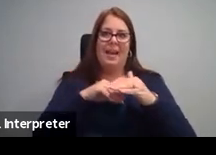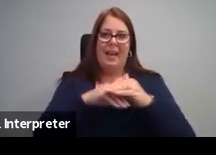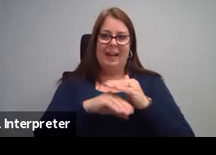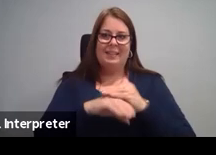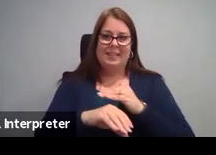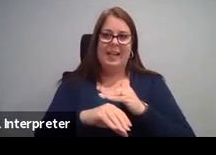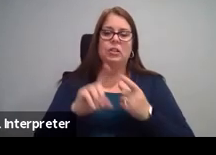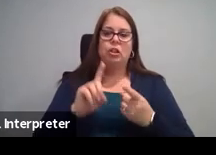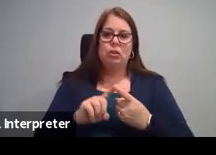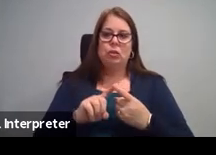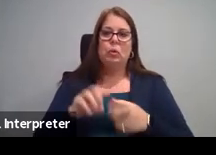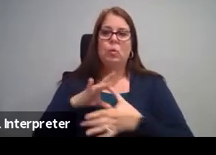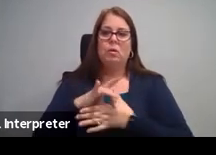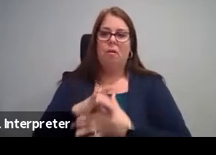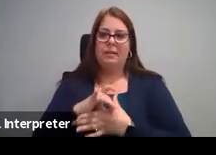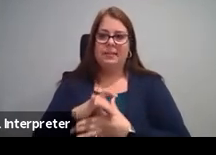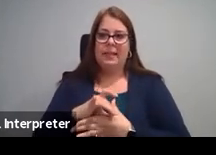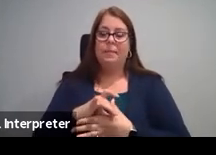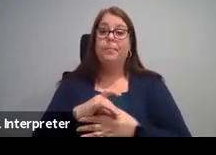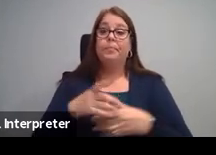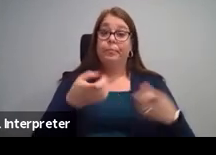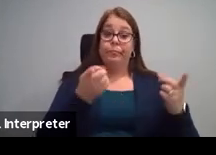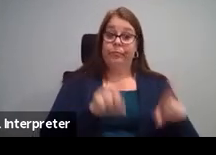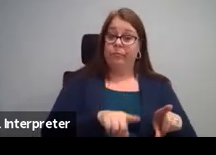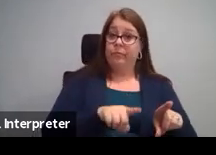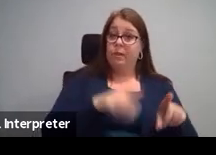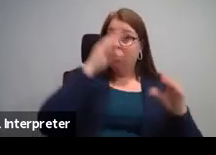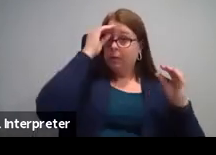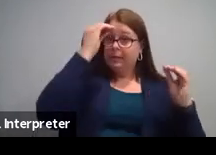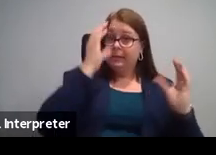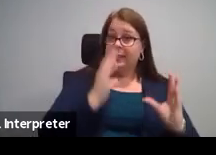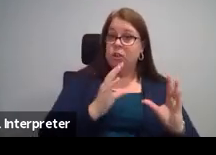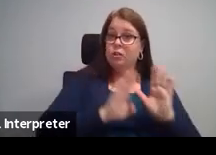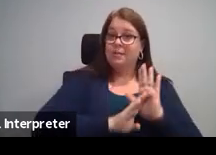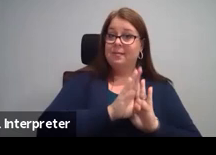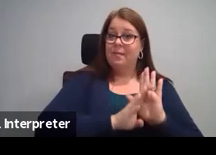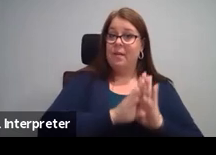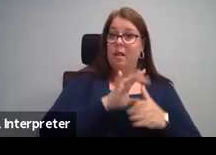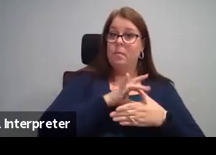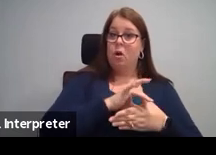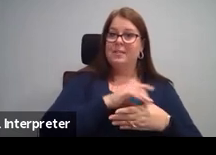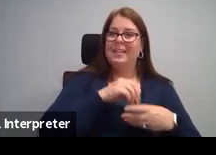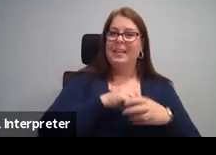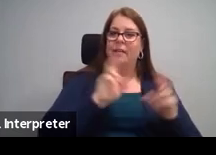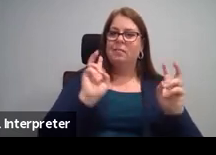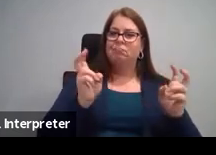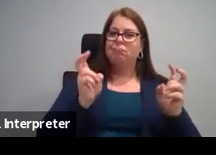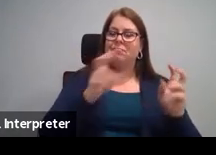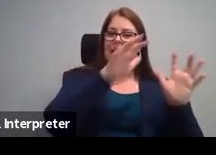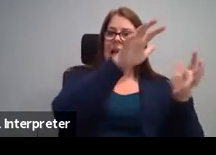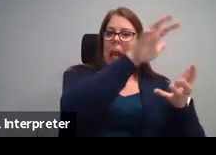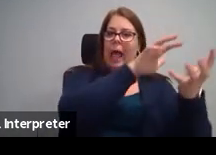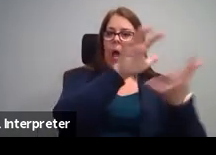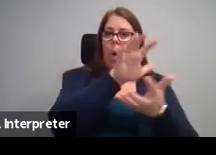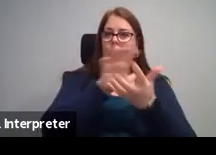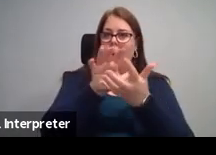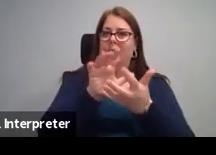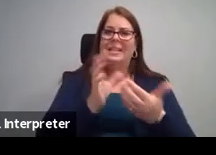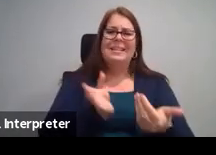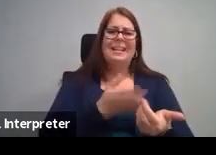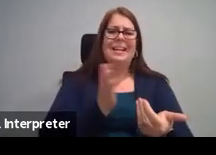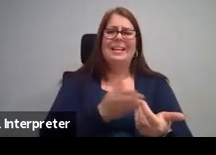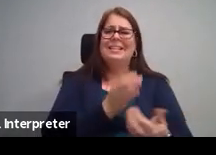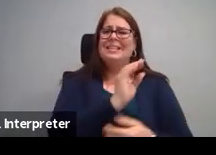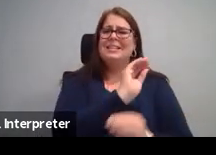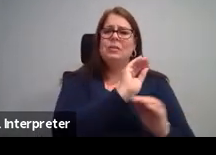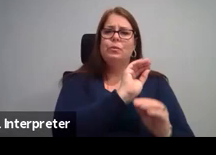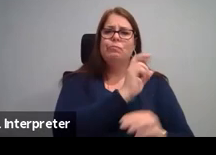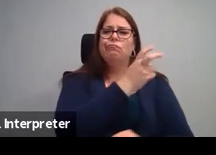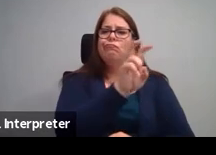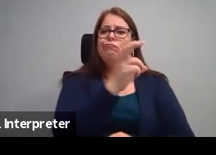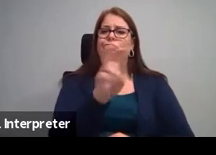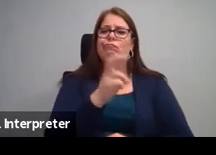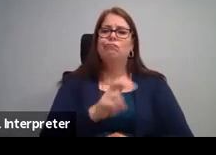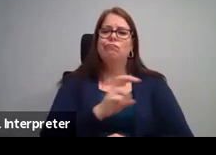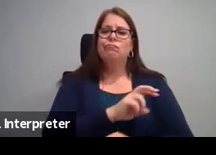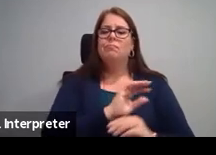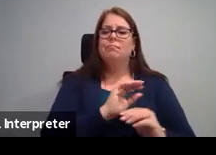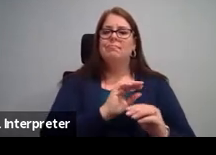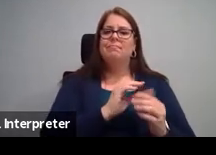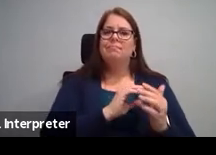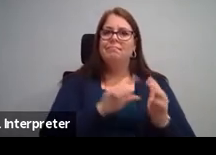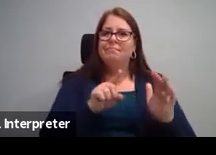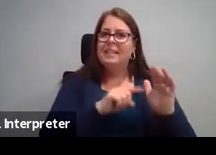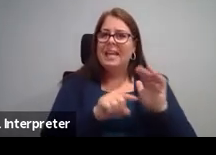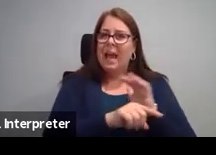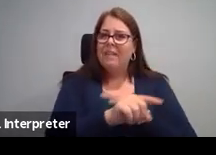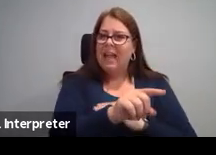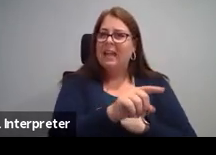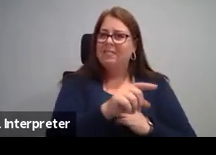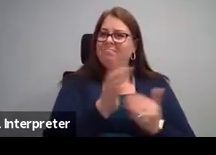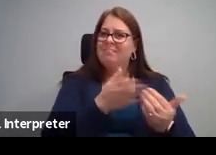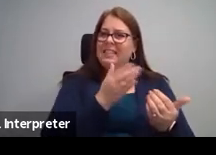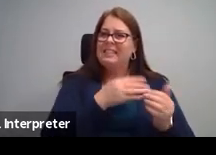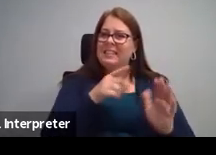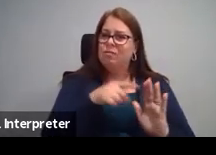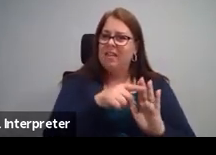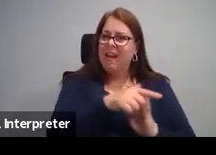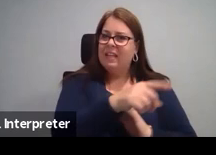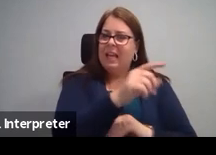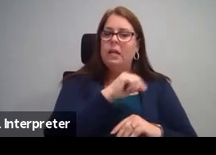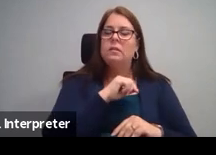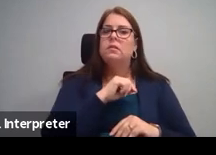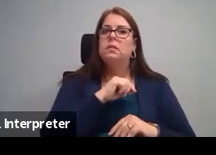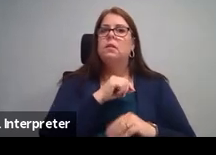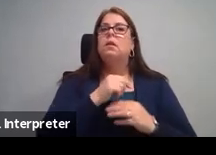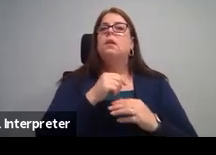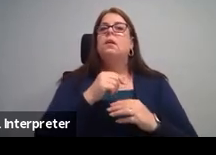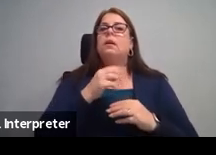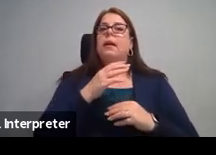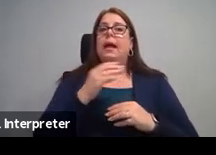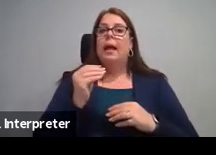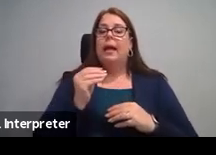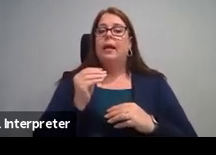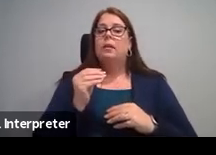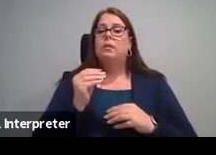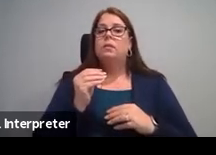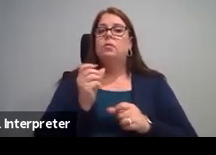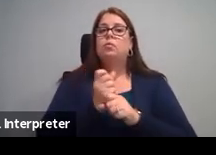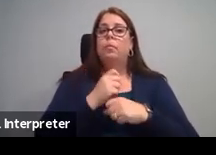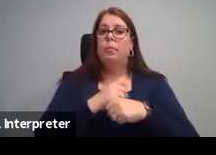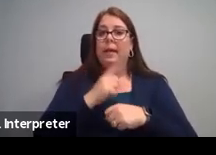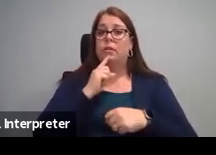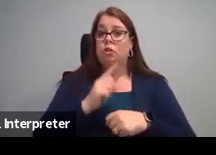Laurie Arnold: Teachers are developing content in the cloud. It's really, you know, it's really easy to move around and you want to make sure that the content that teachers, develop and you might be paying them to develop is securely in a place that you have access